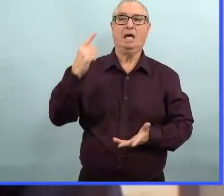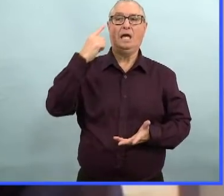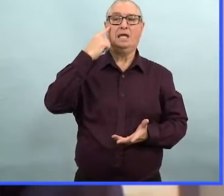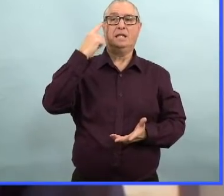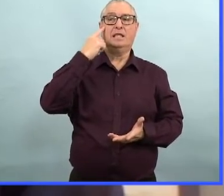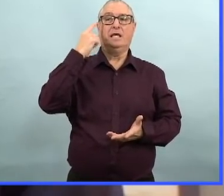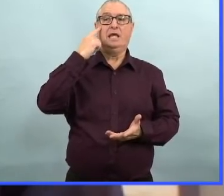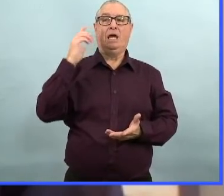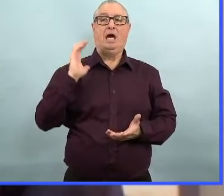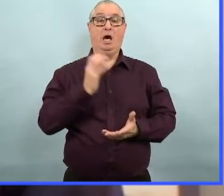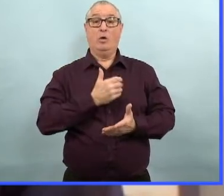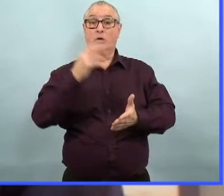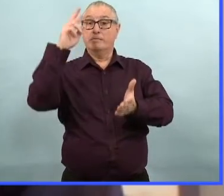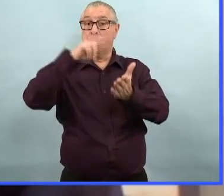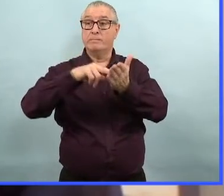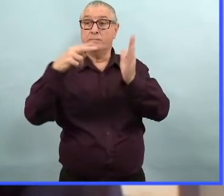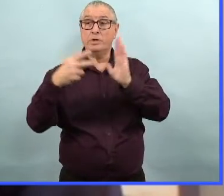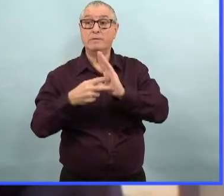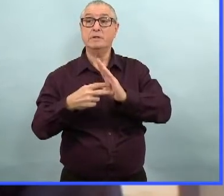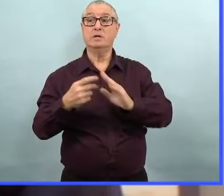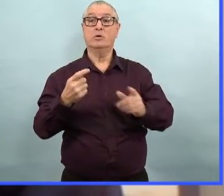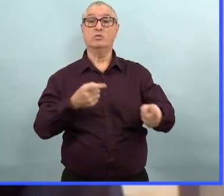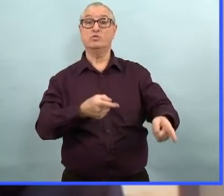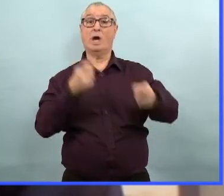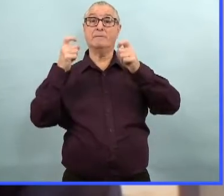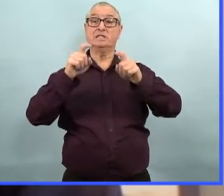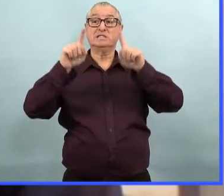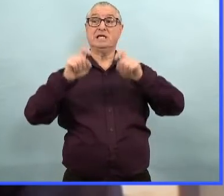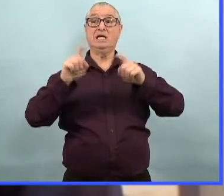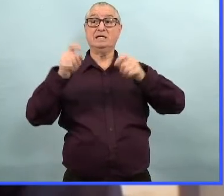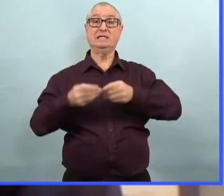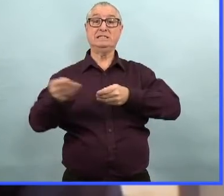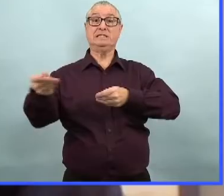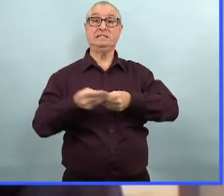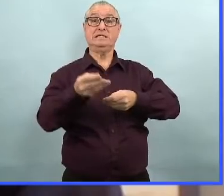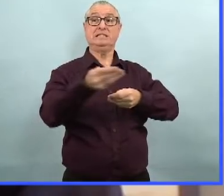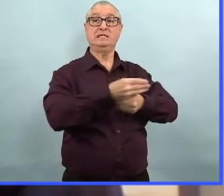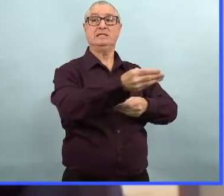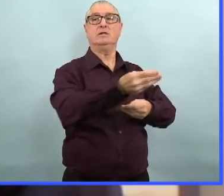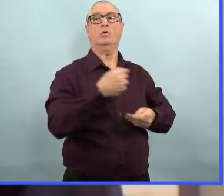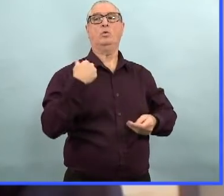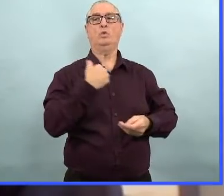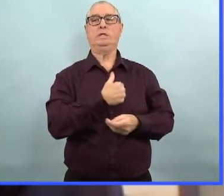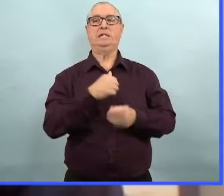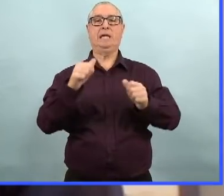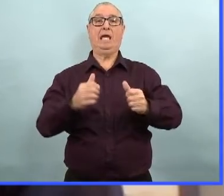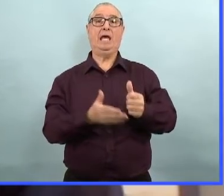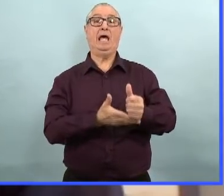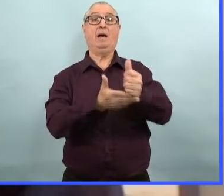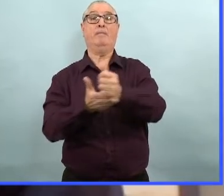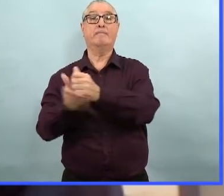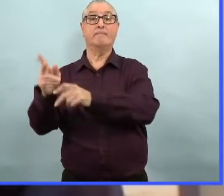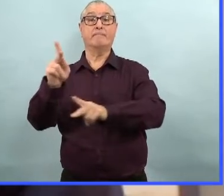molecular testing that we've seen try to decrease the weight to uh to receive tests and so we've uh